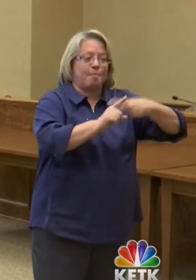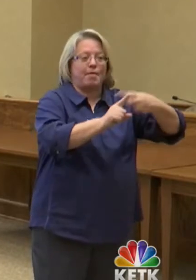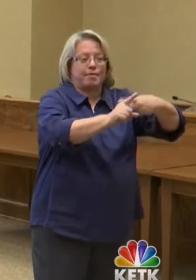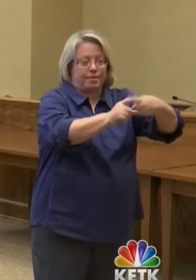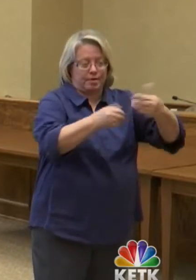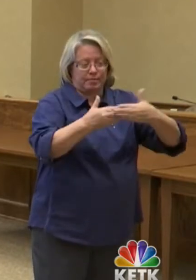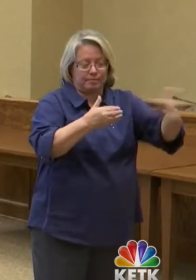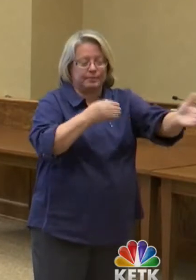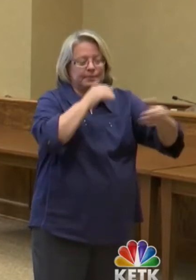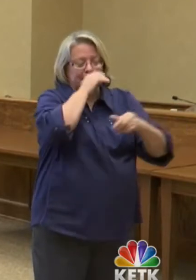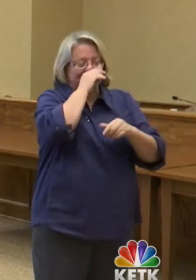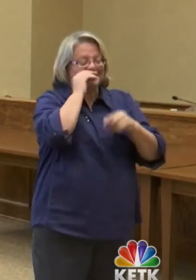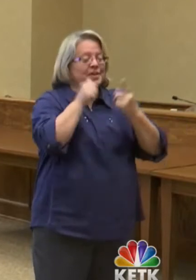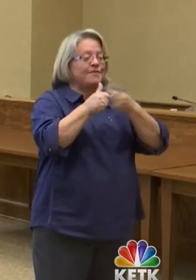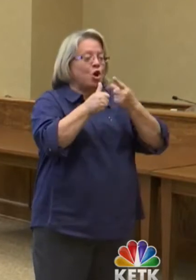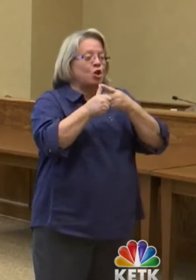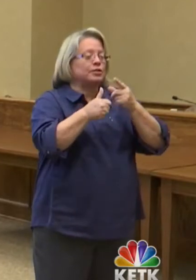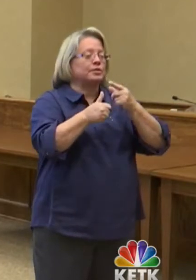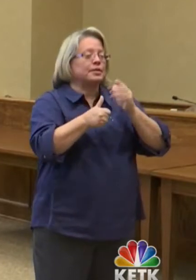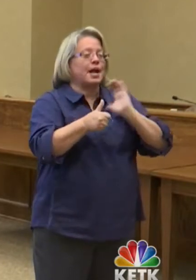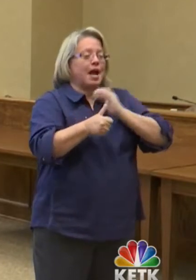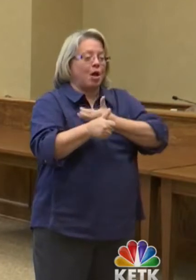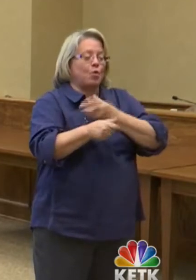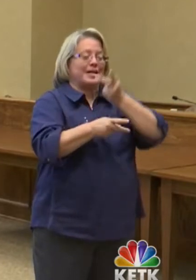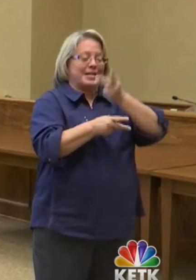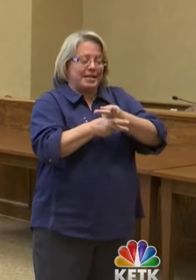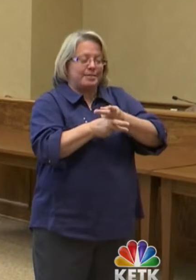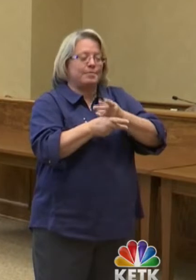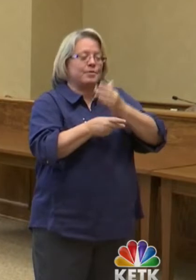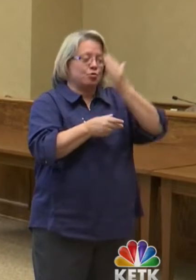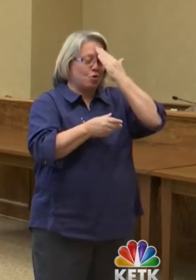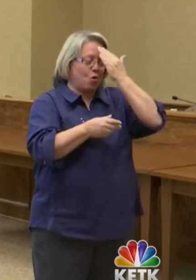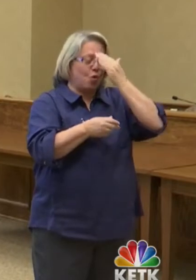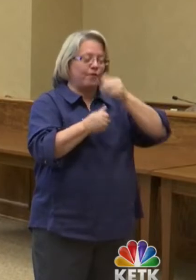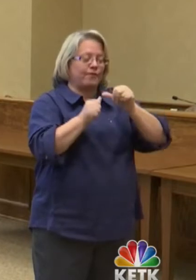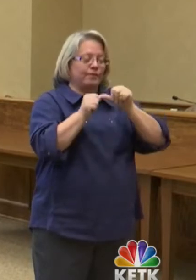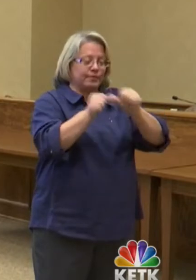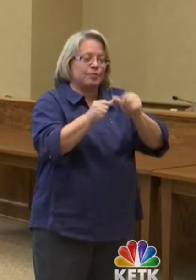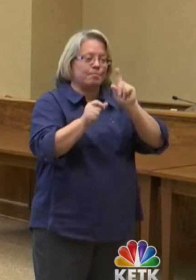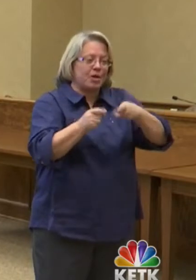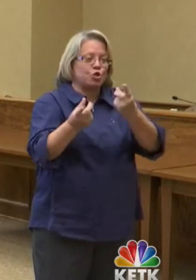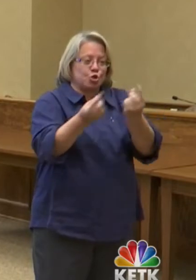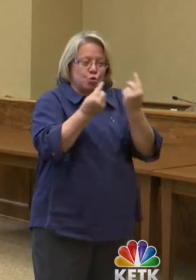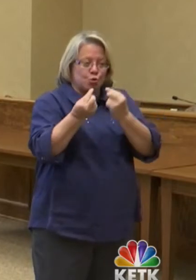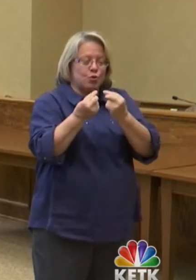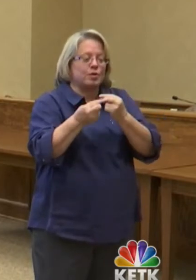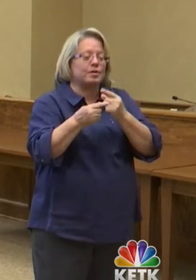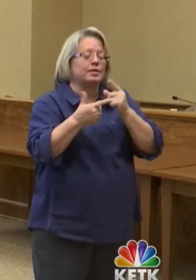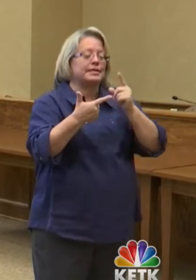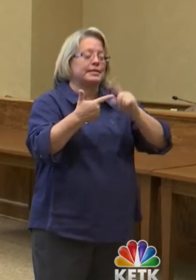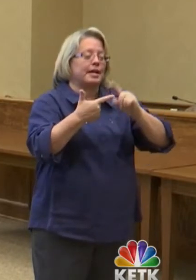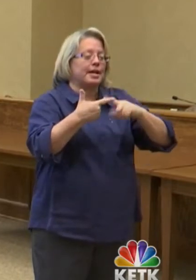WANT TO TALK ABOUT THREE IMPORTANT CONCEPTS MANY OF OUR DISCUSSIONS AND DECISIONS IN